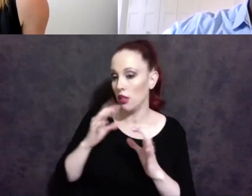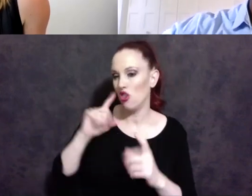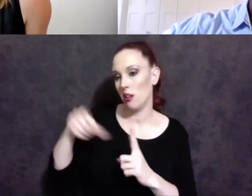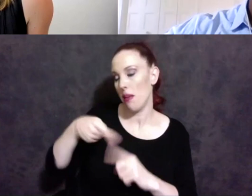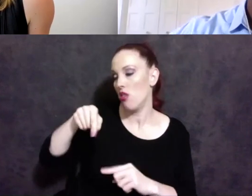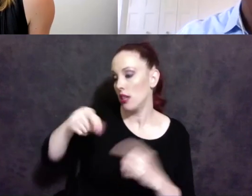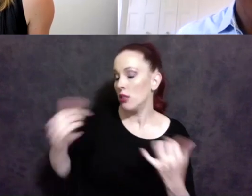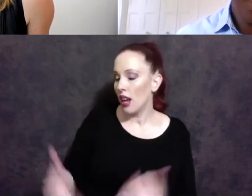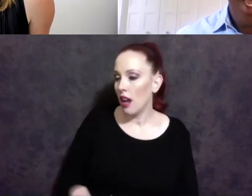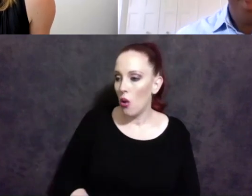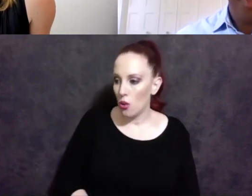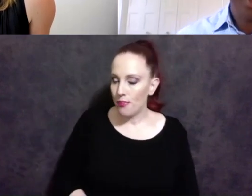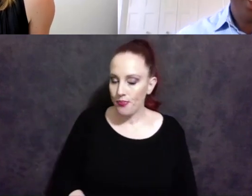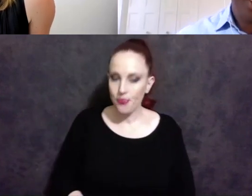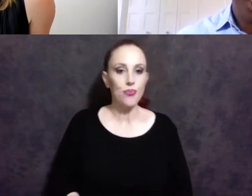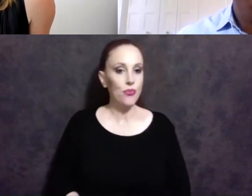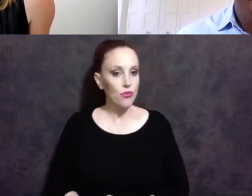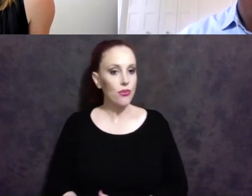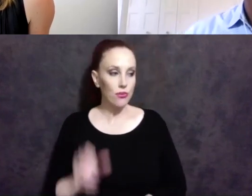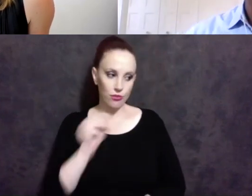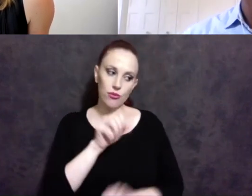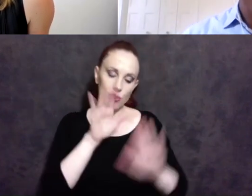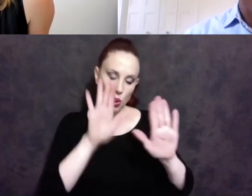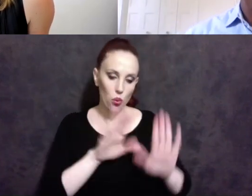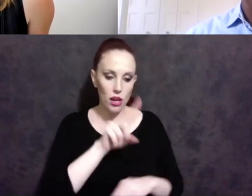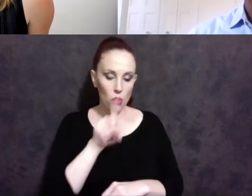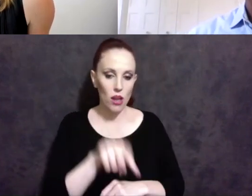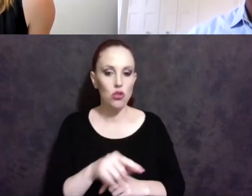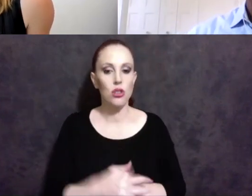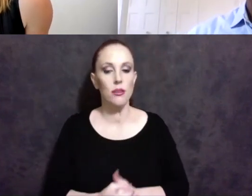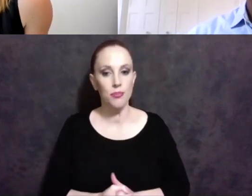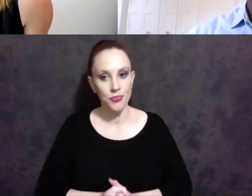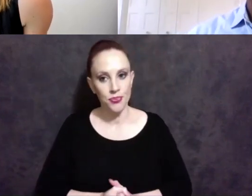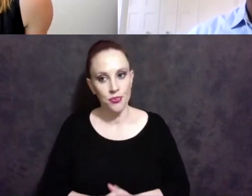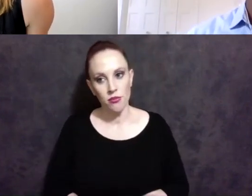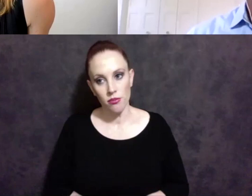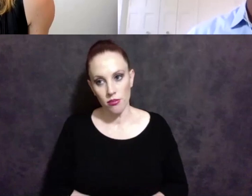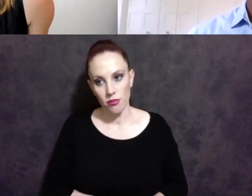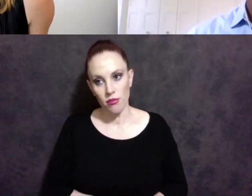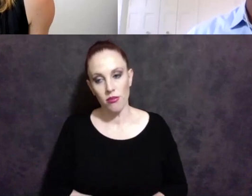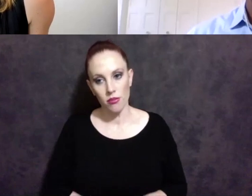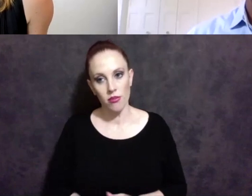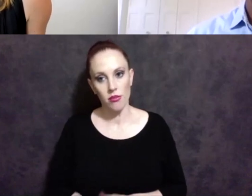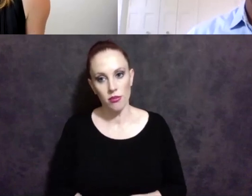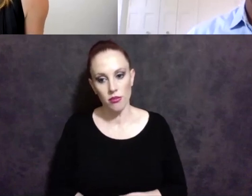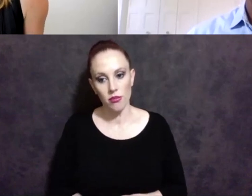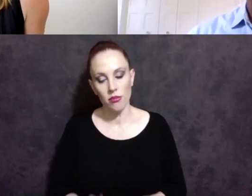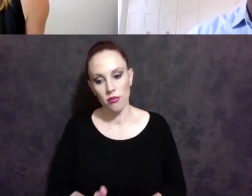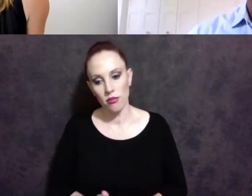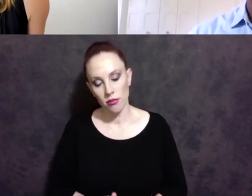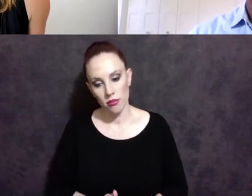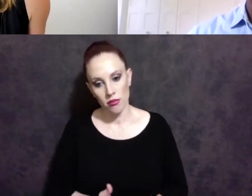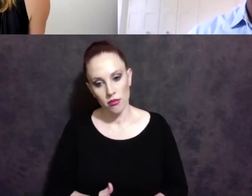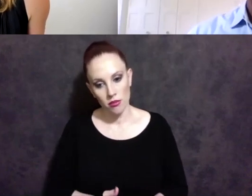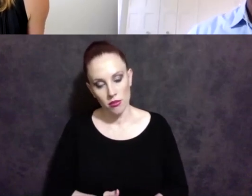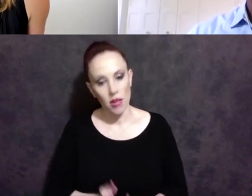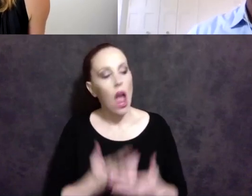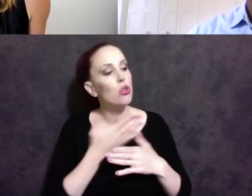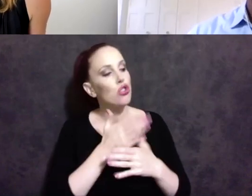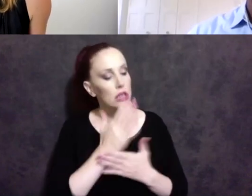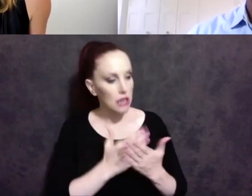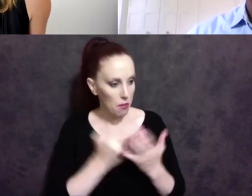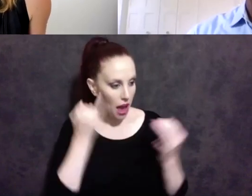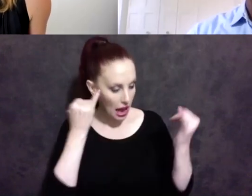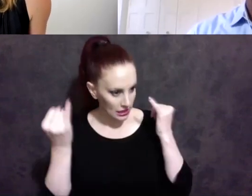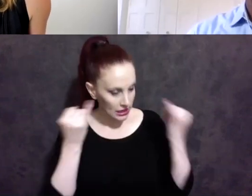Yeah and that's a great question. I will share with you some ideas because the direct answer